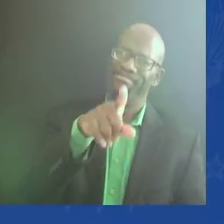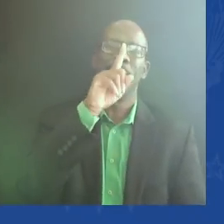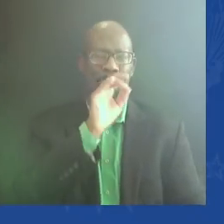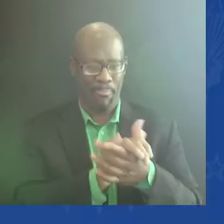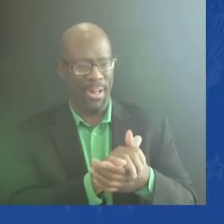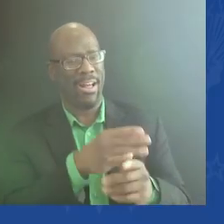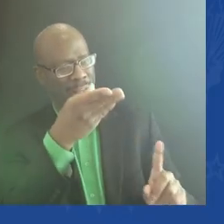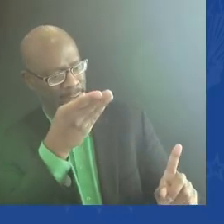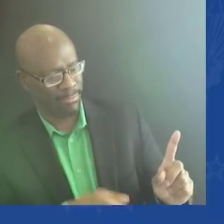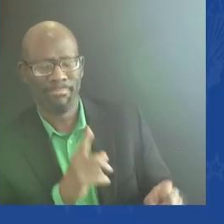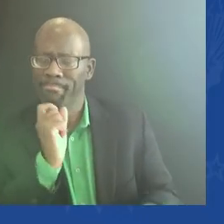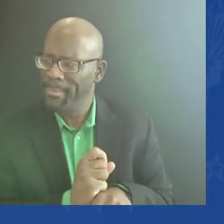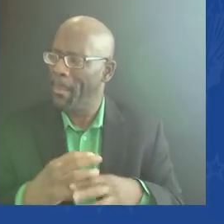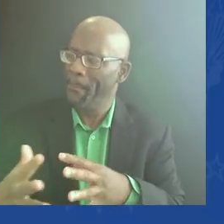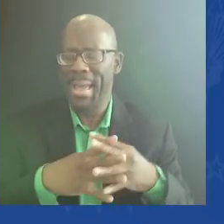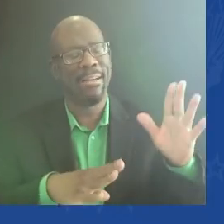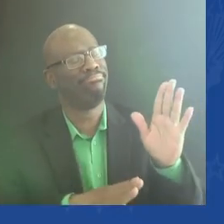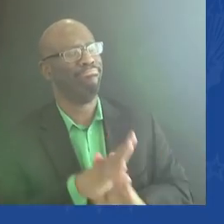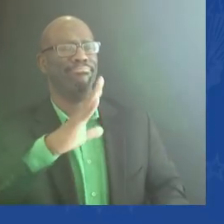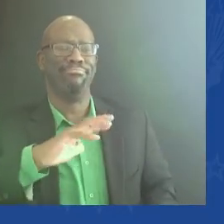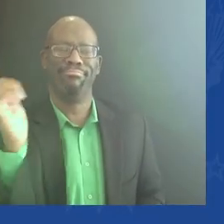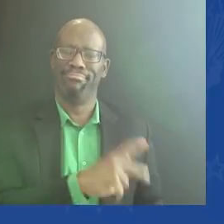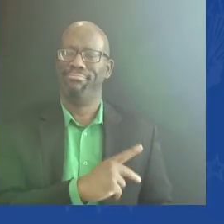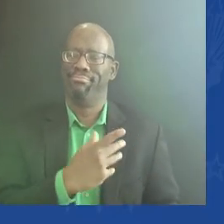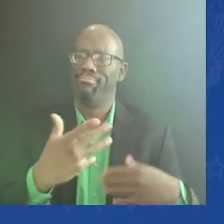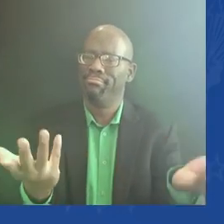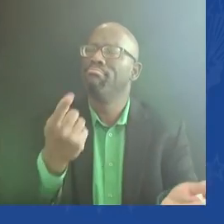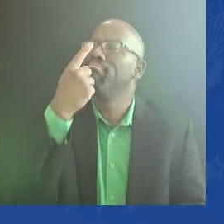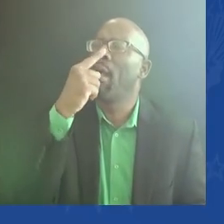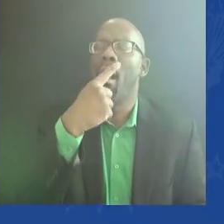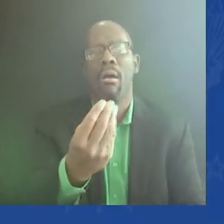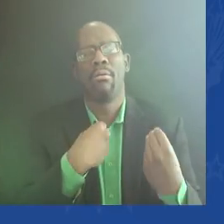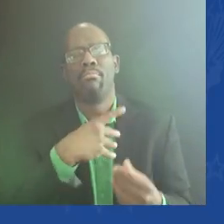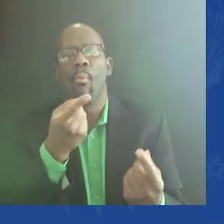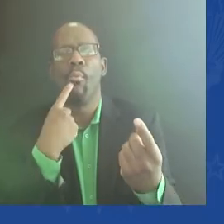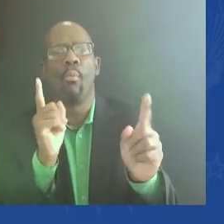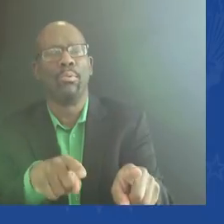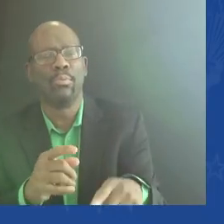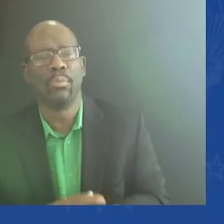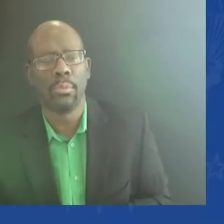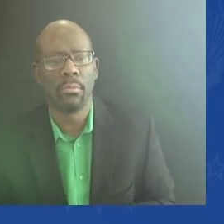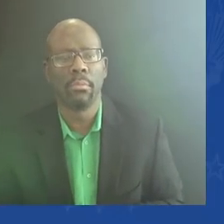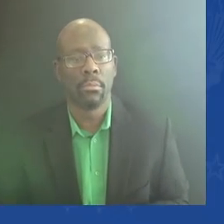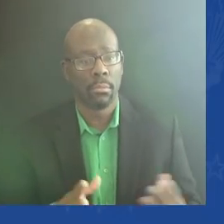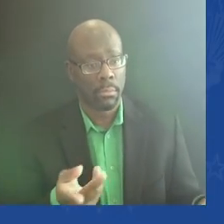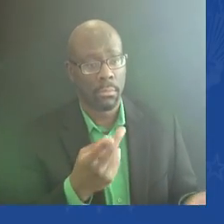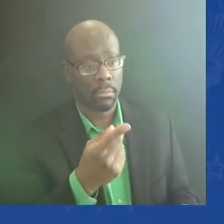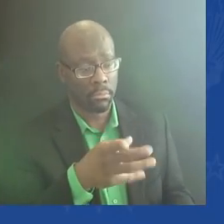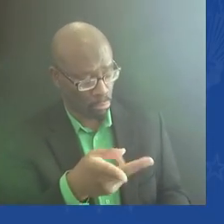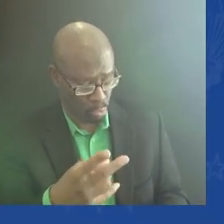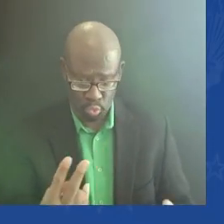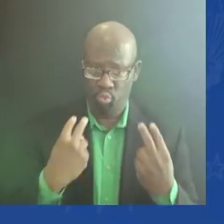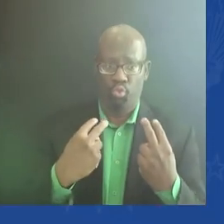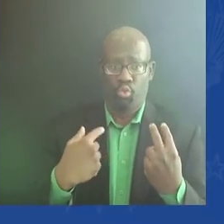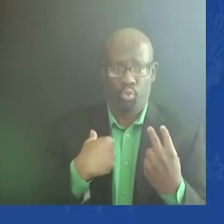You were here. They listened. Everyone sought me out. They wanted to know what our views were. And we helped lead what happened here.